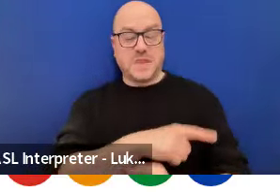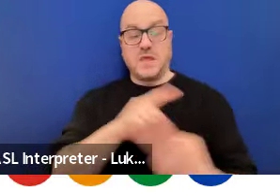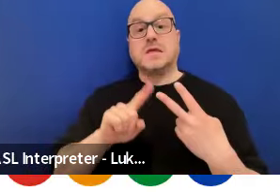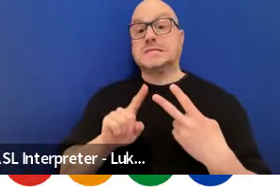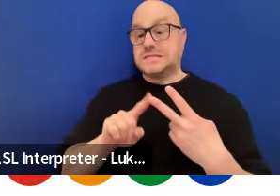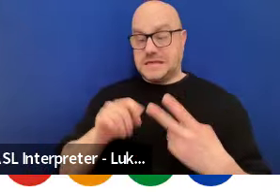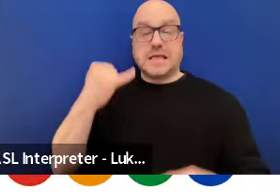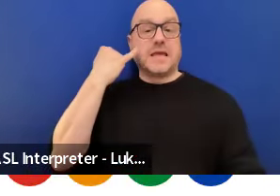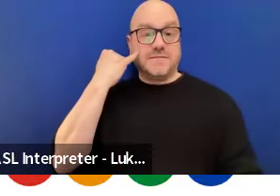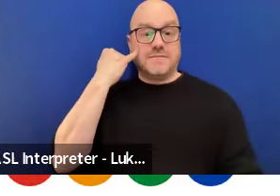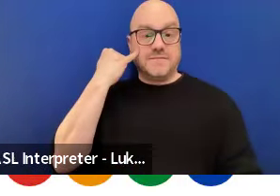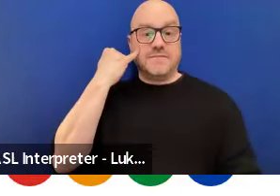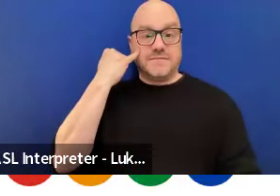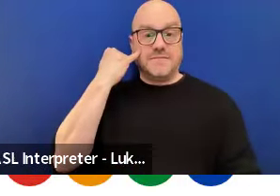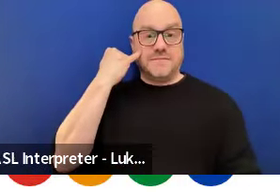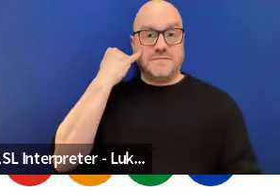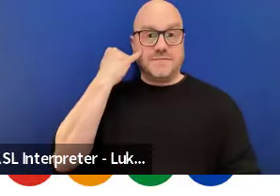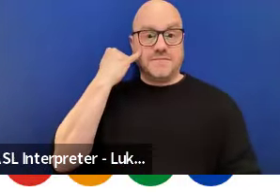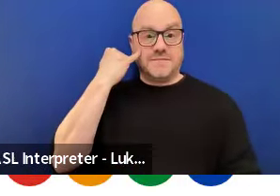SOMETHING ABOUT THAT.